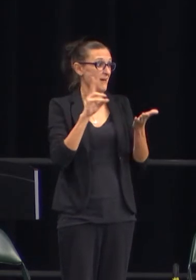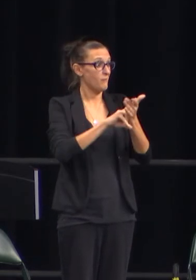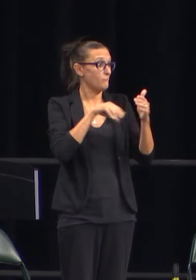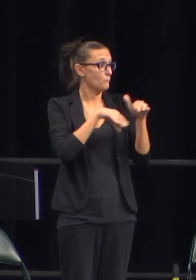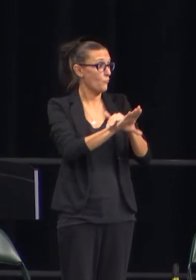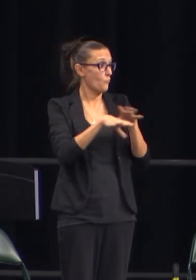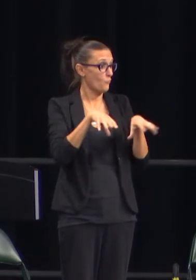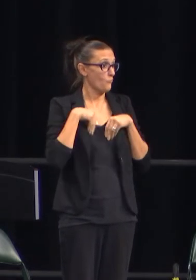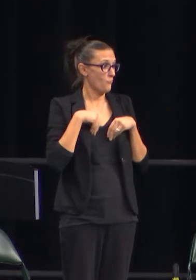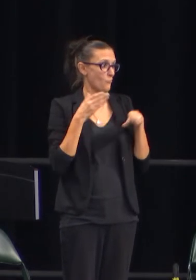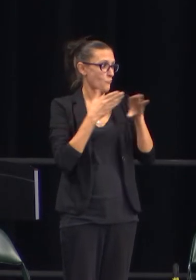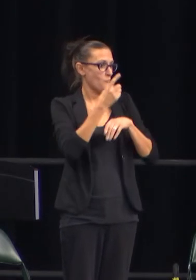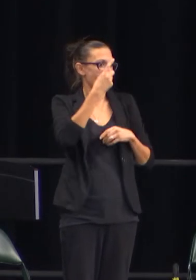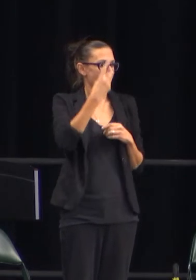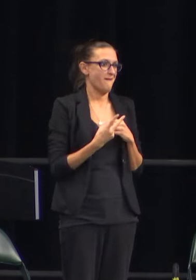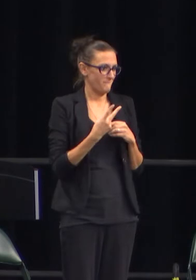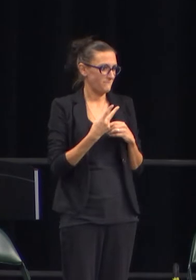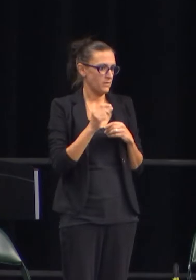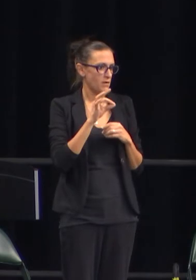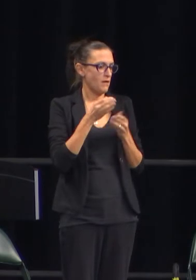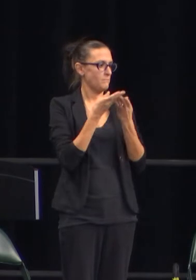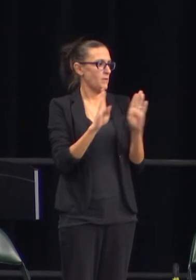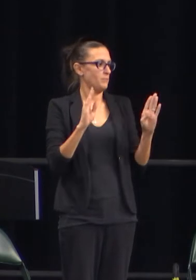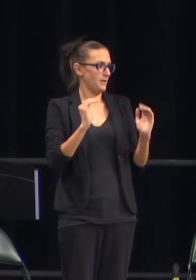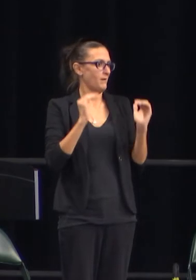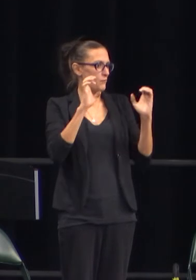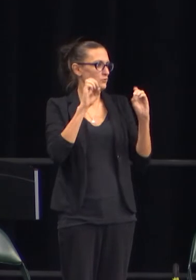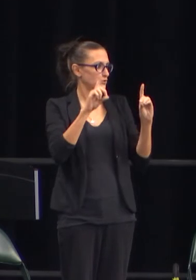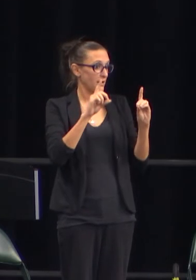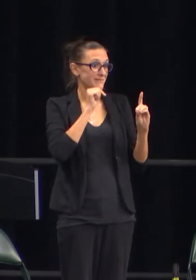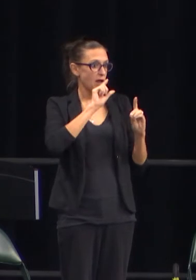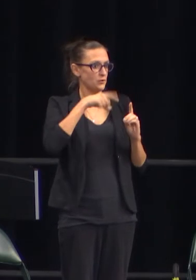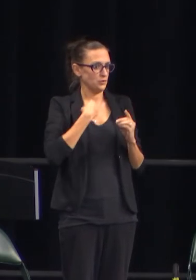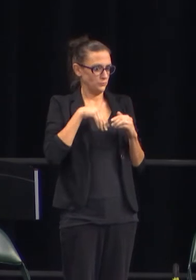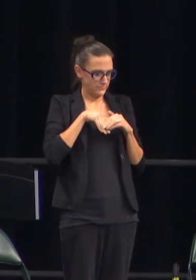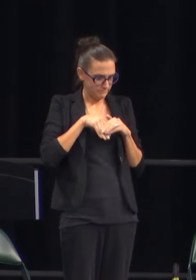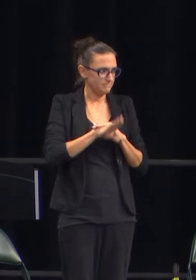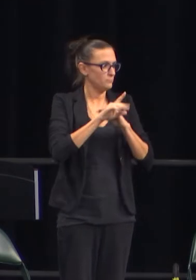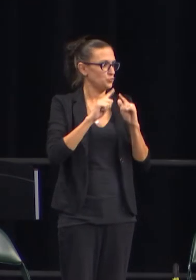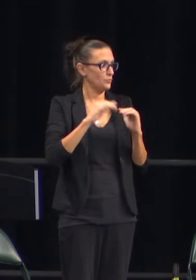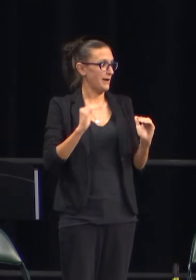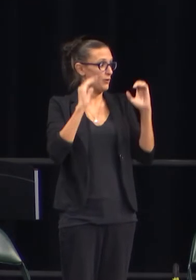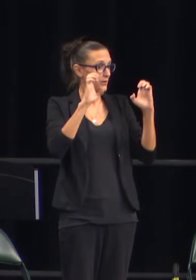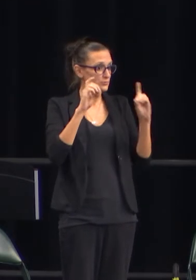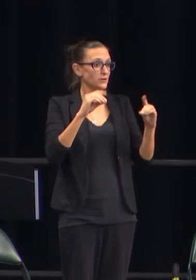of all public higher education students. Not only are we the gateway to higher education and training,